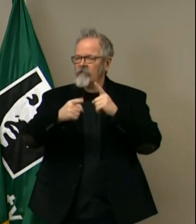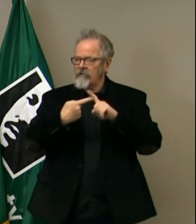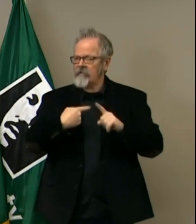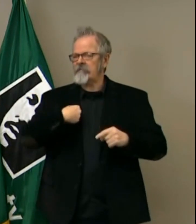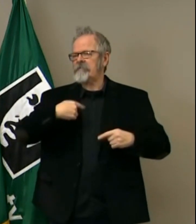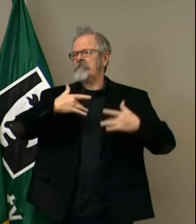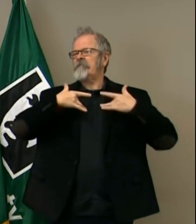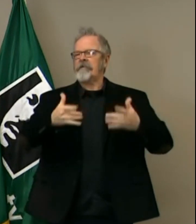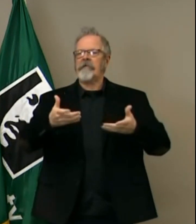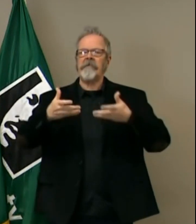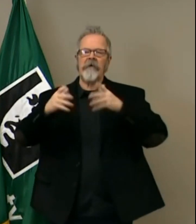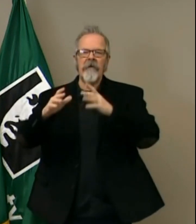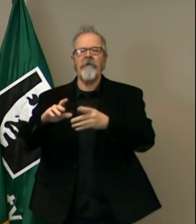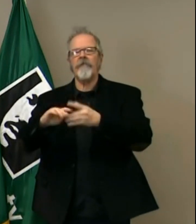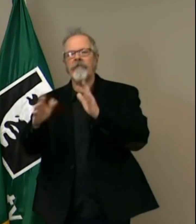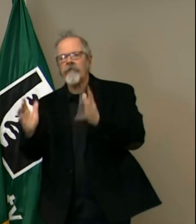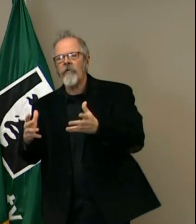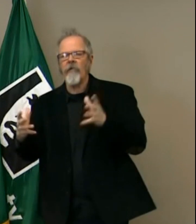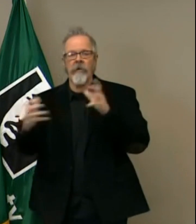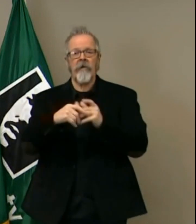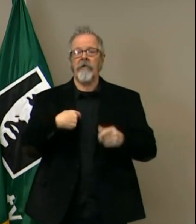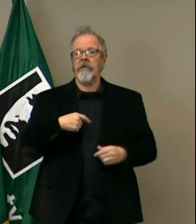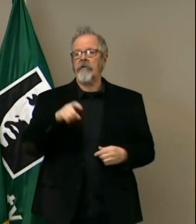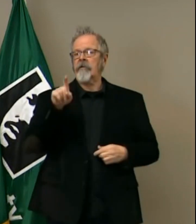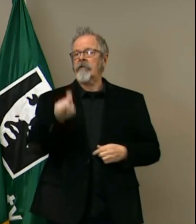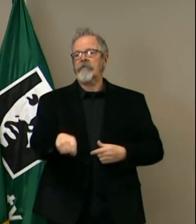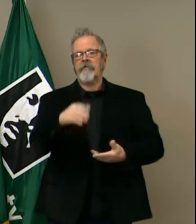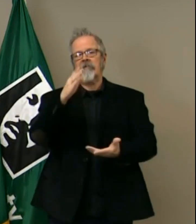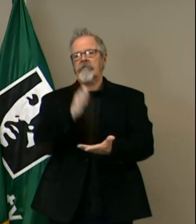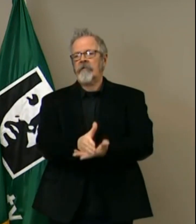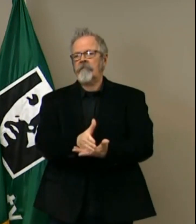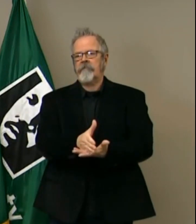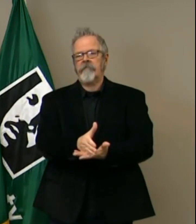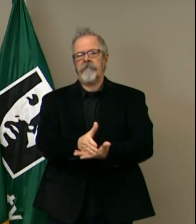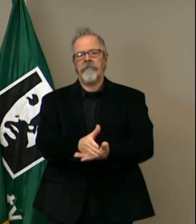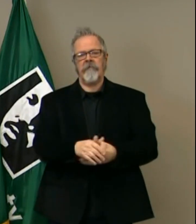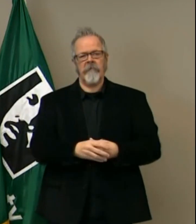grandchildren every Saturday morning like I've done for years you just can't